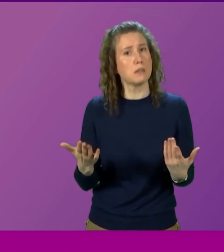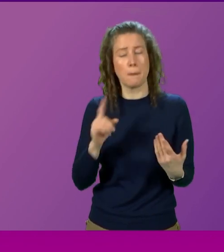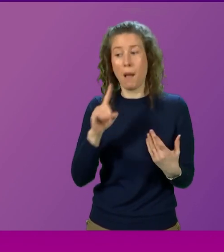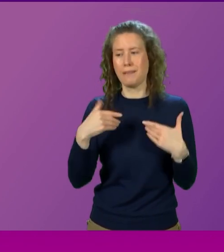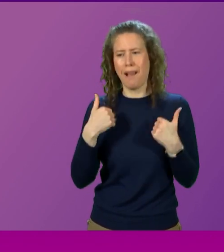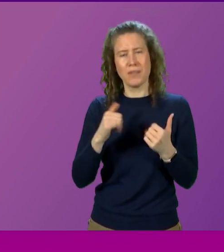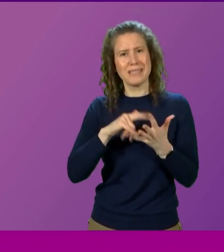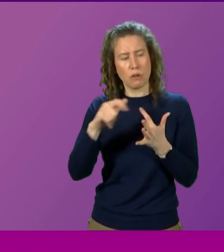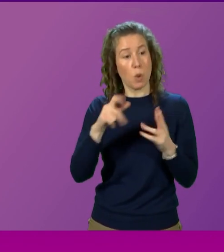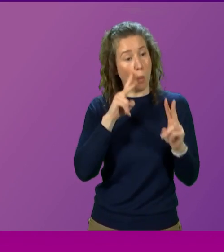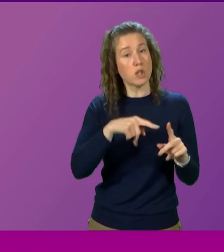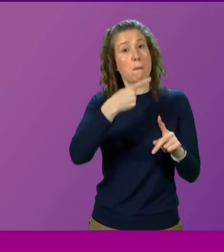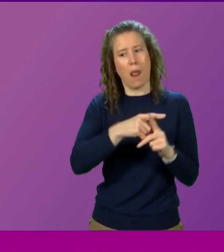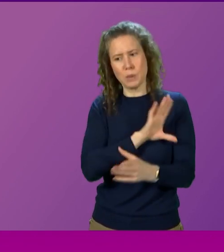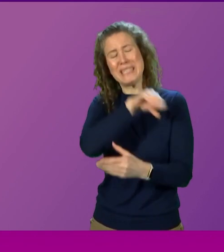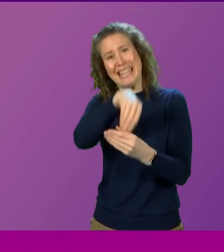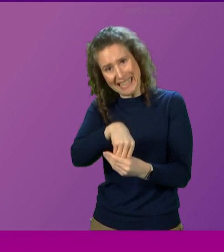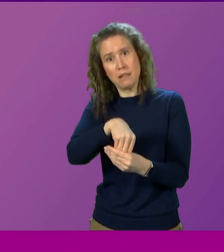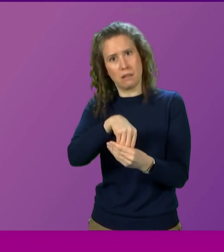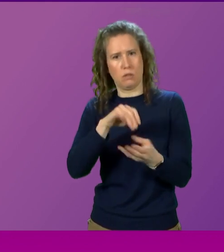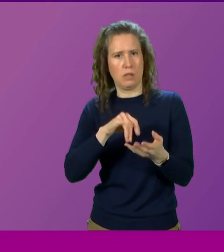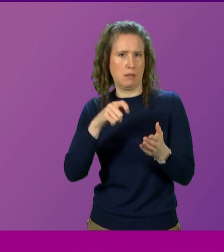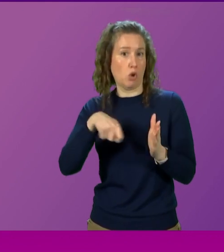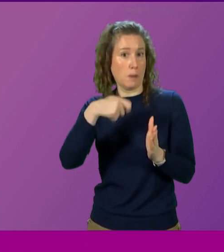not only watched it, but took part in it.